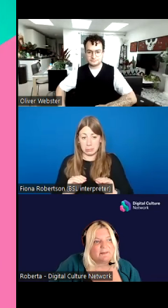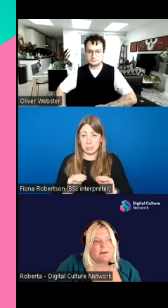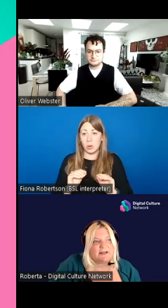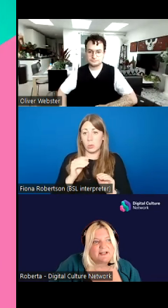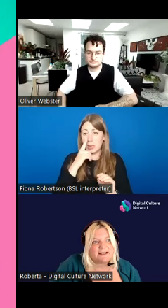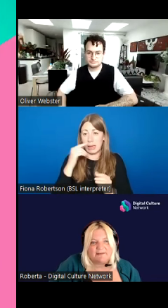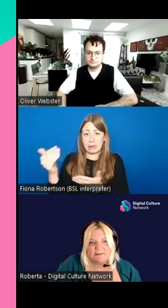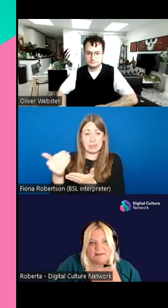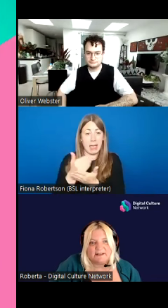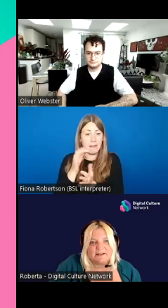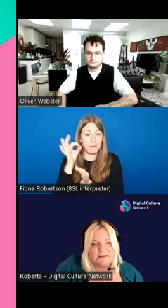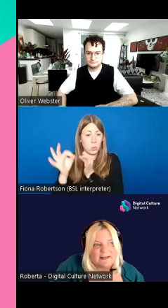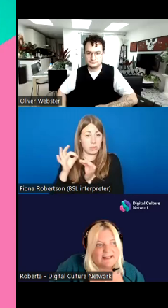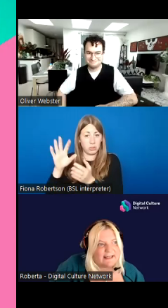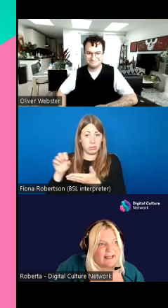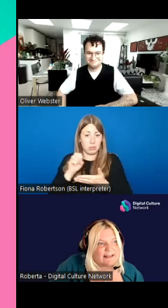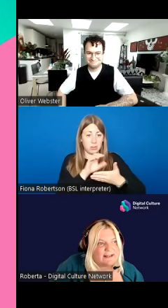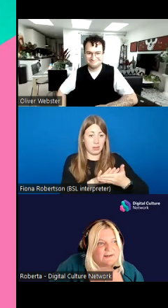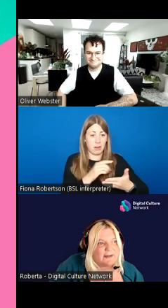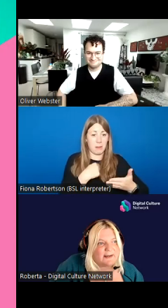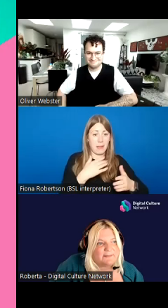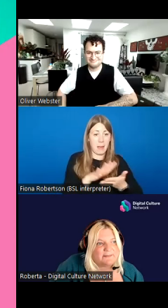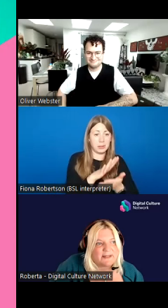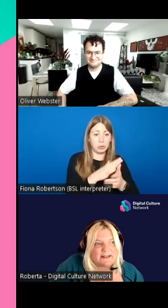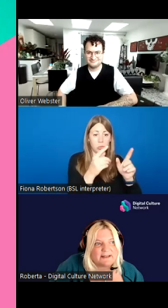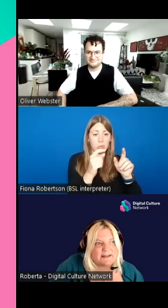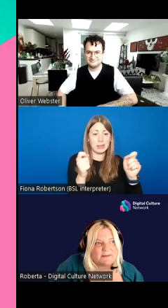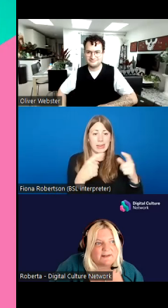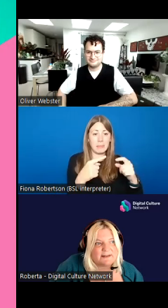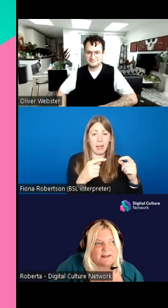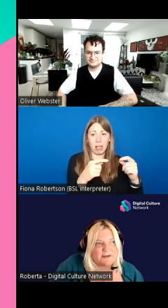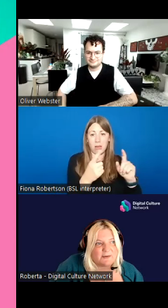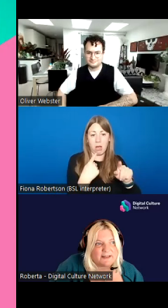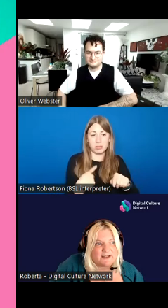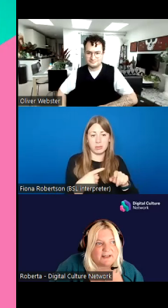Apologies to everyone who I didn't get to ask your question,